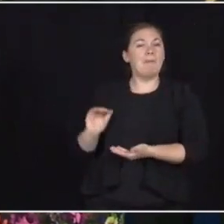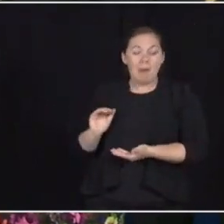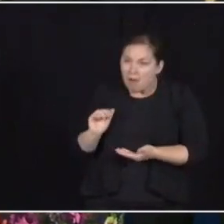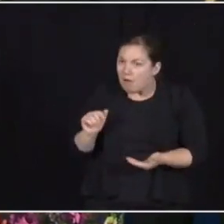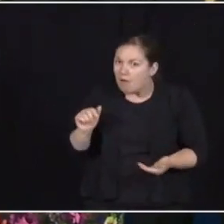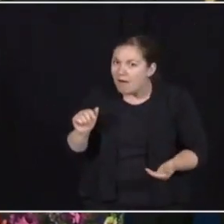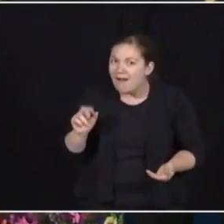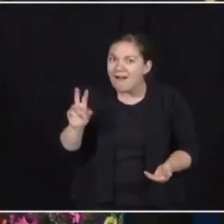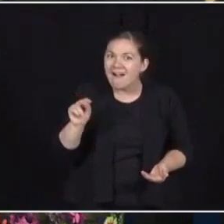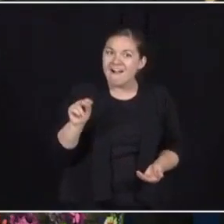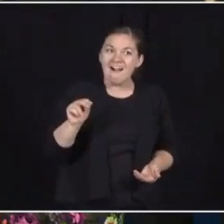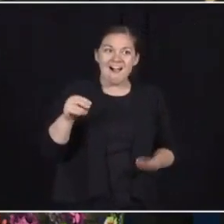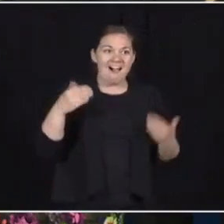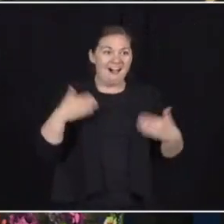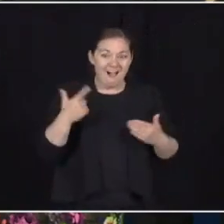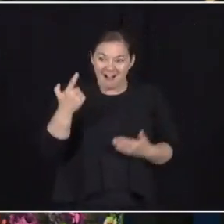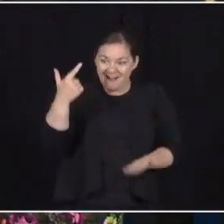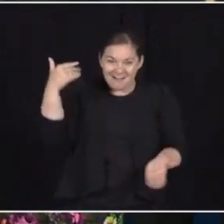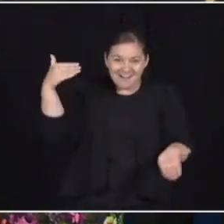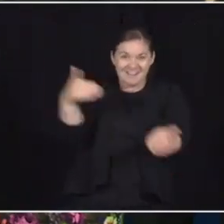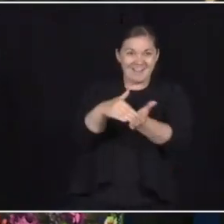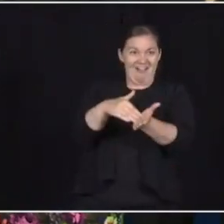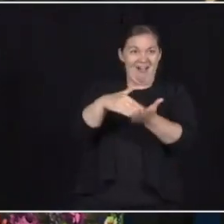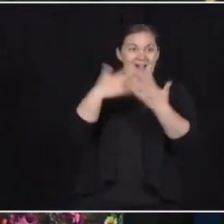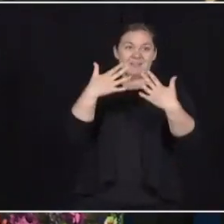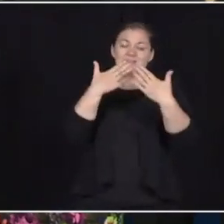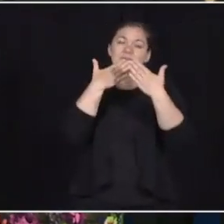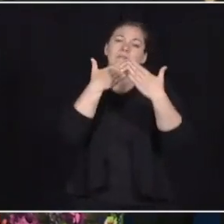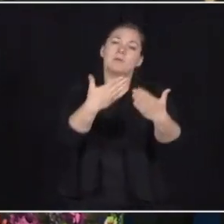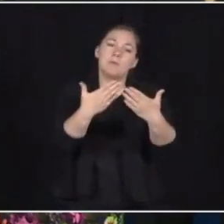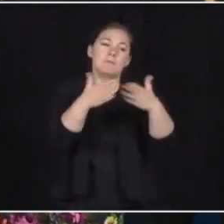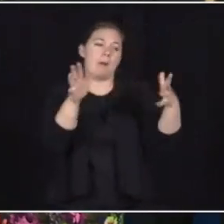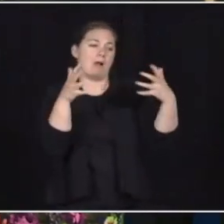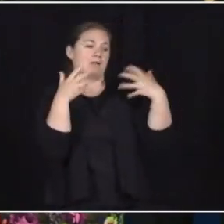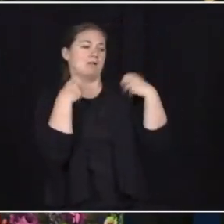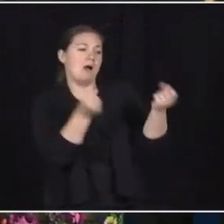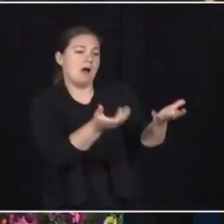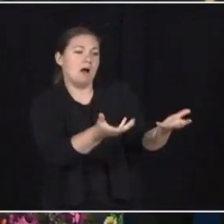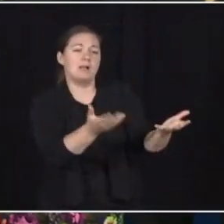the numbers are looking great today. We had over 21 Thousand Oaks as I can't remember.